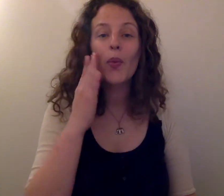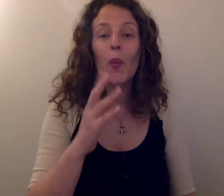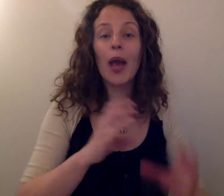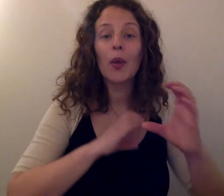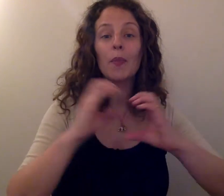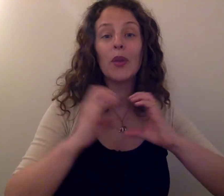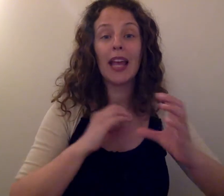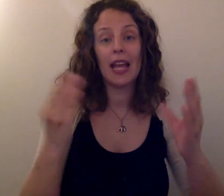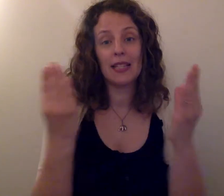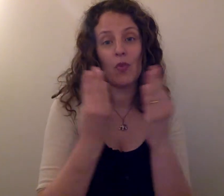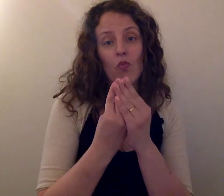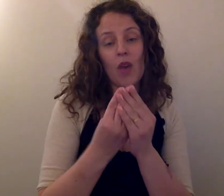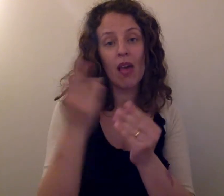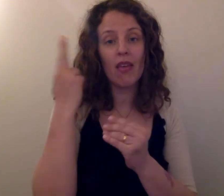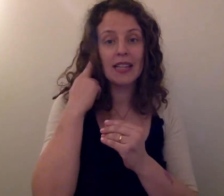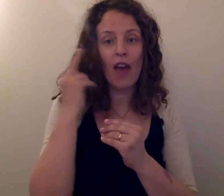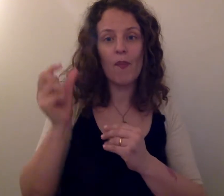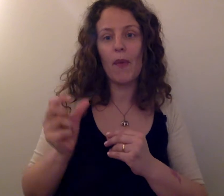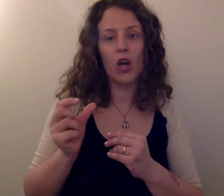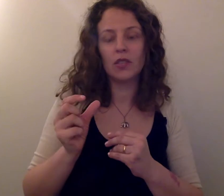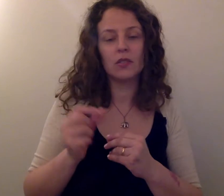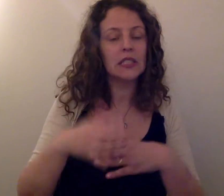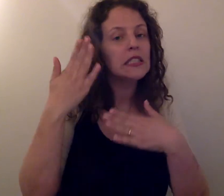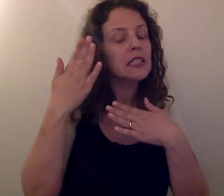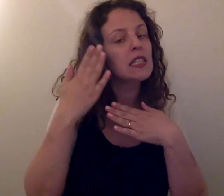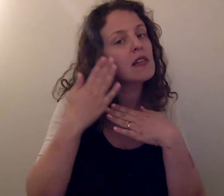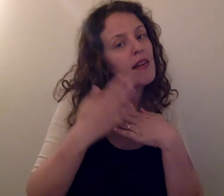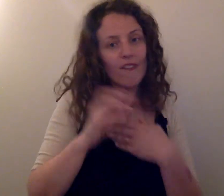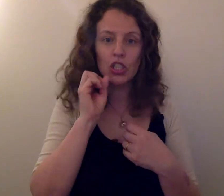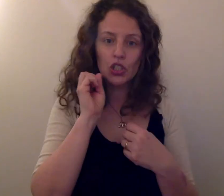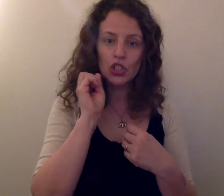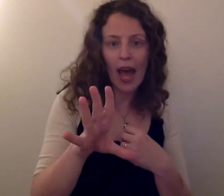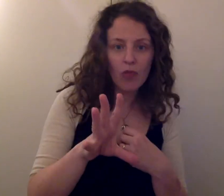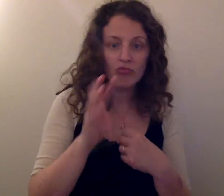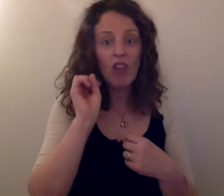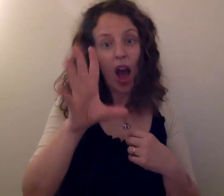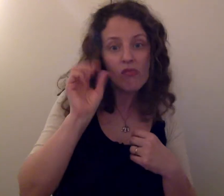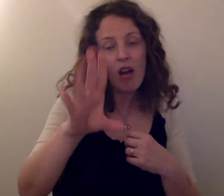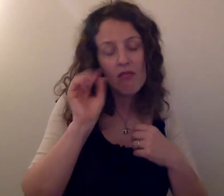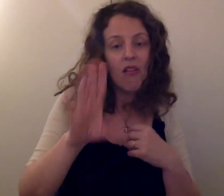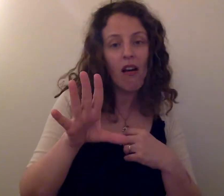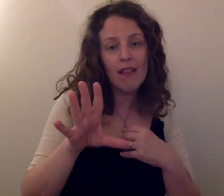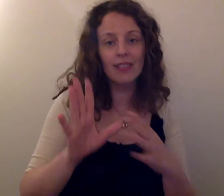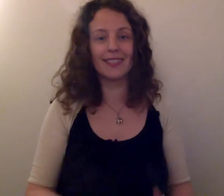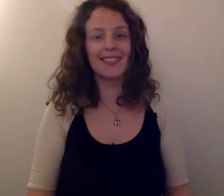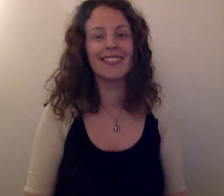When communicating with deaf people never shout.